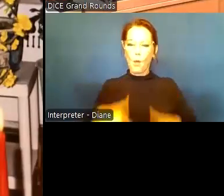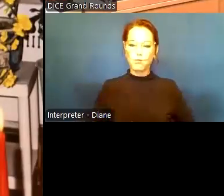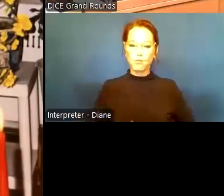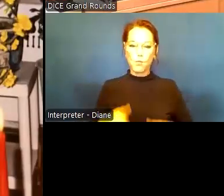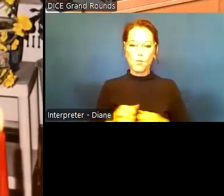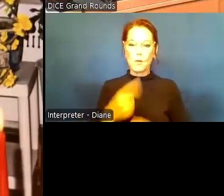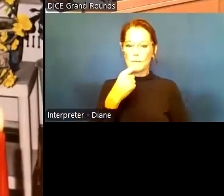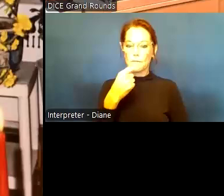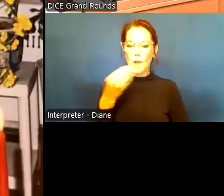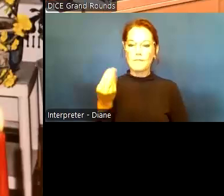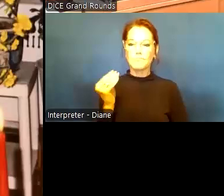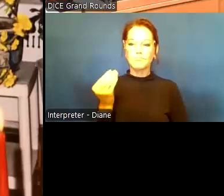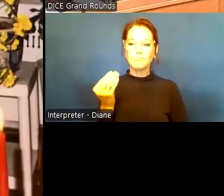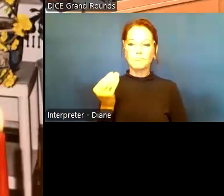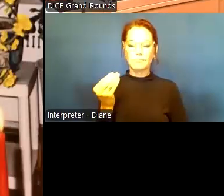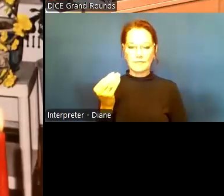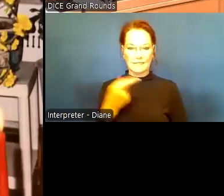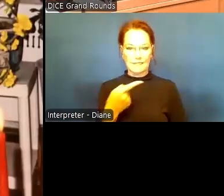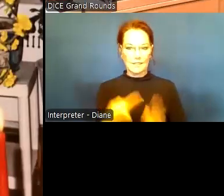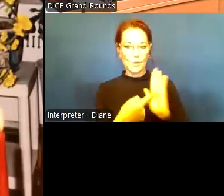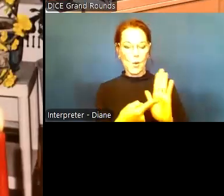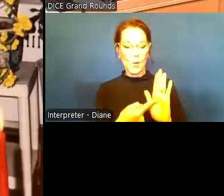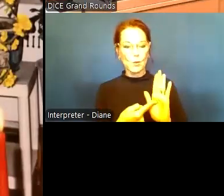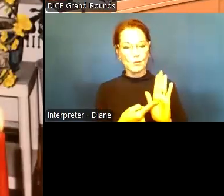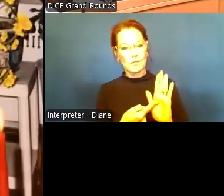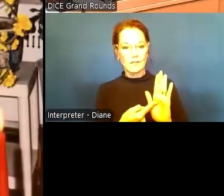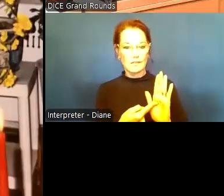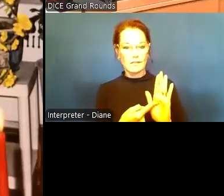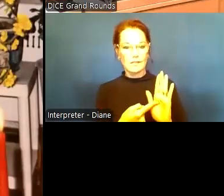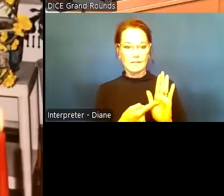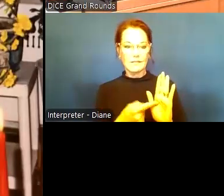so this kind of illustrates a little bit of like what it was like for me growing up being